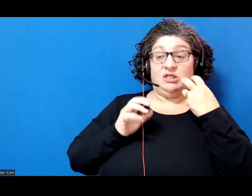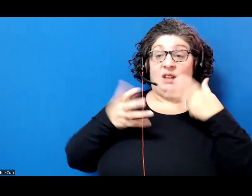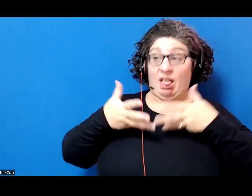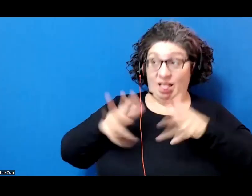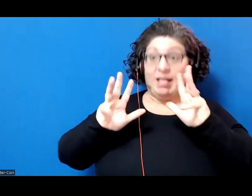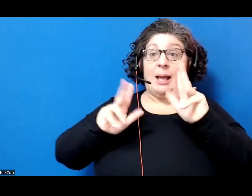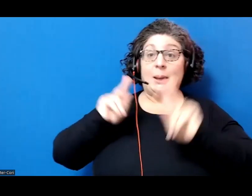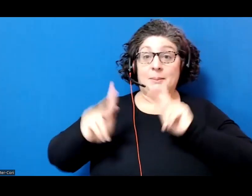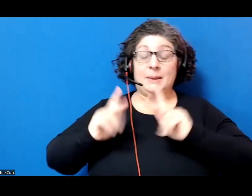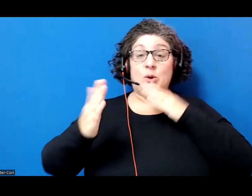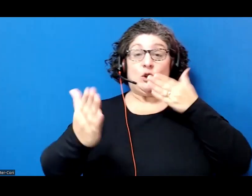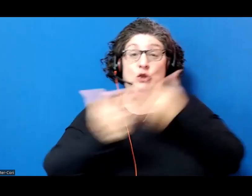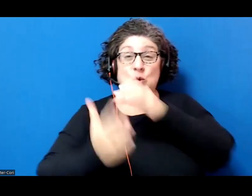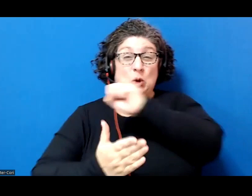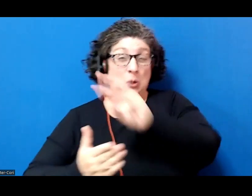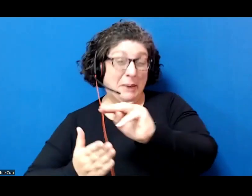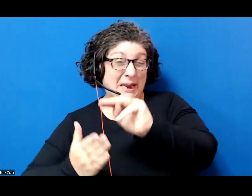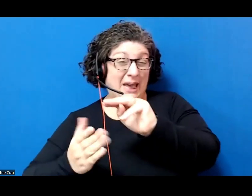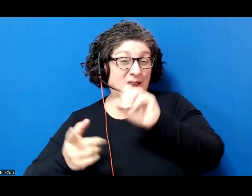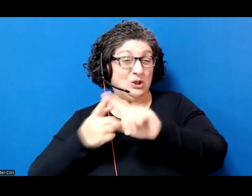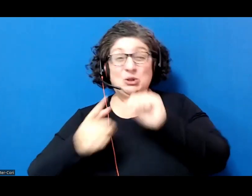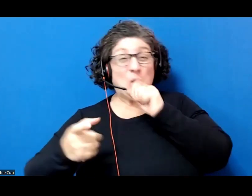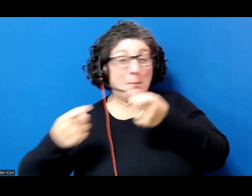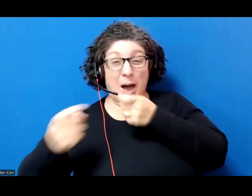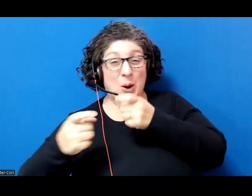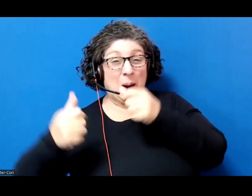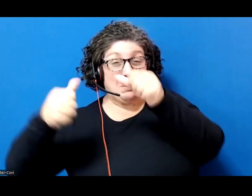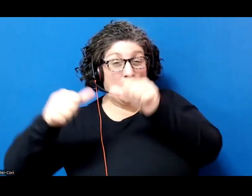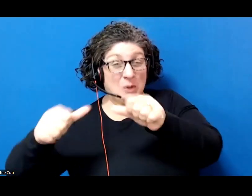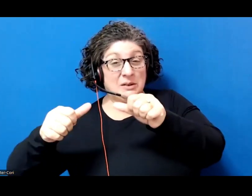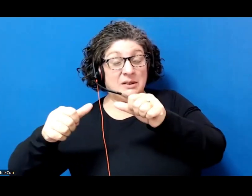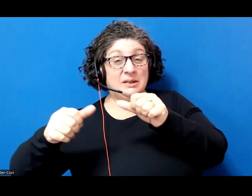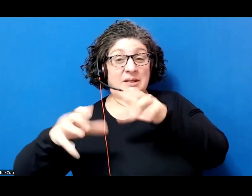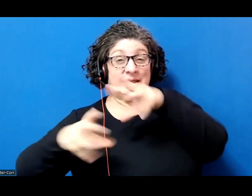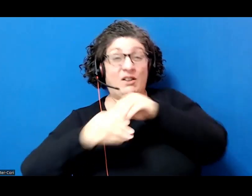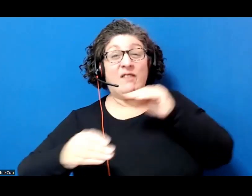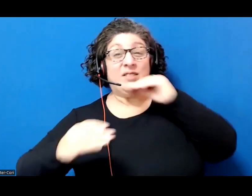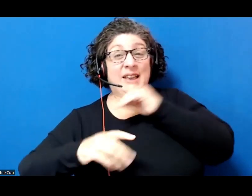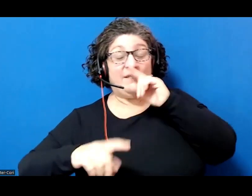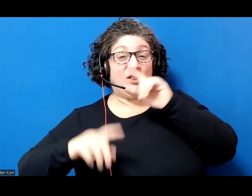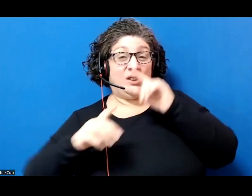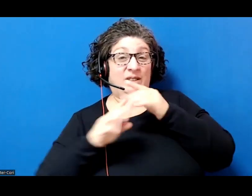to sue social media to not moderate post that contain lies, the variation on the Fifth Circuit